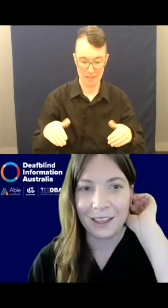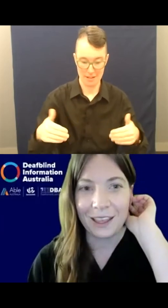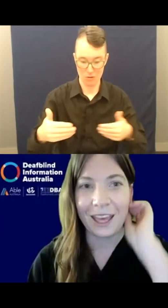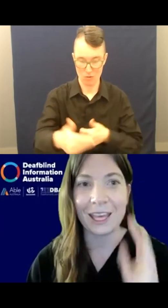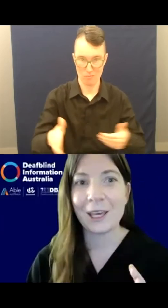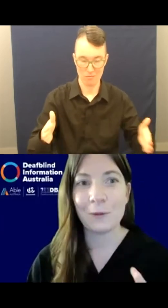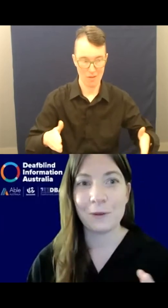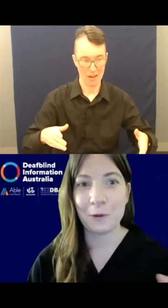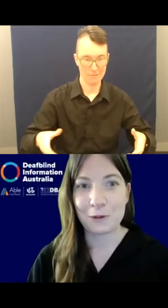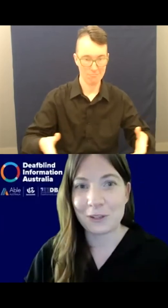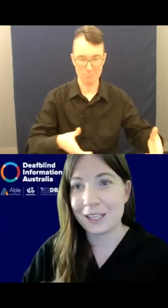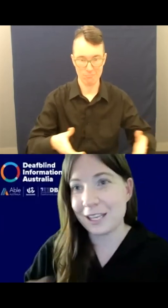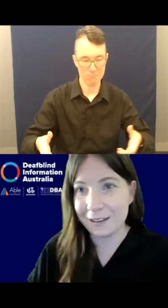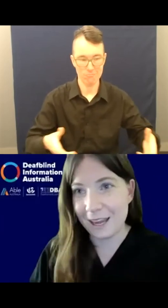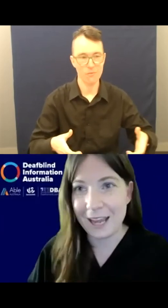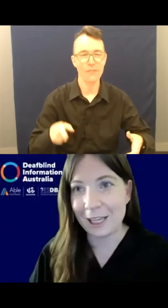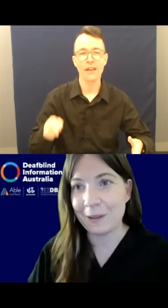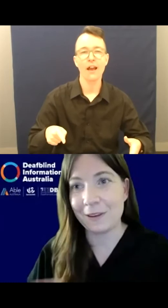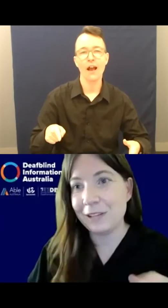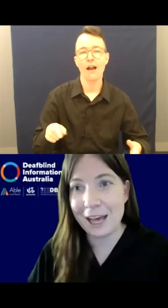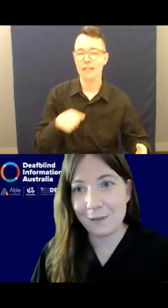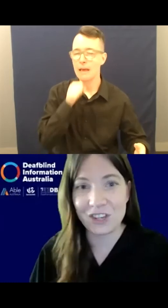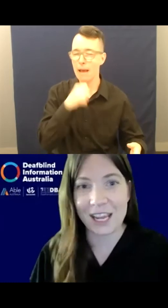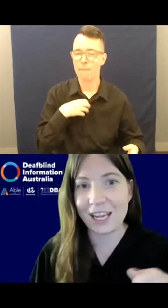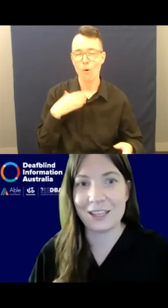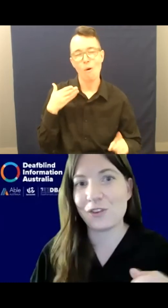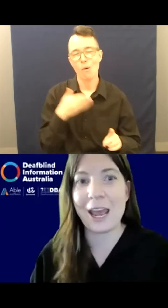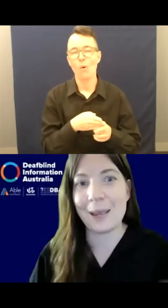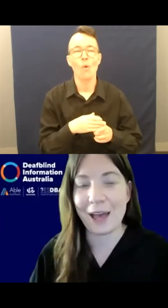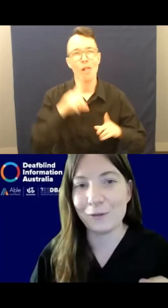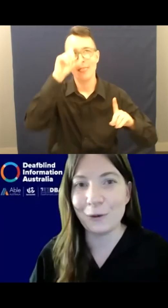he was more drawn to the kinaesthetic element, so loved shaking the tray back and forth.